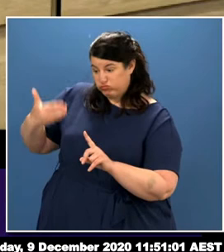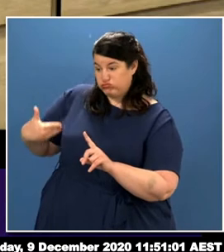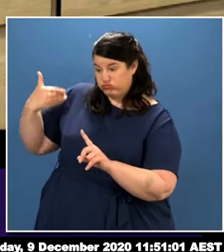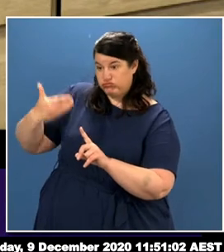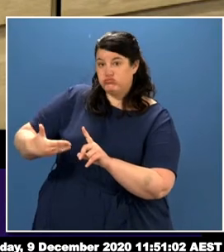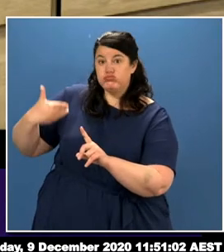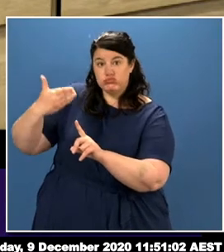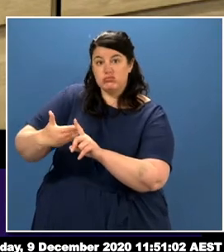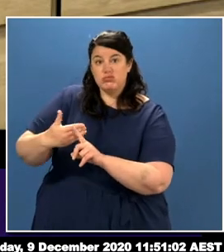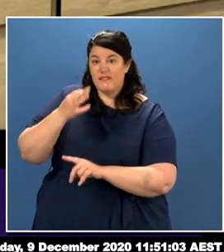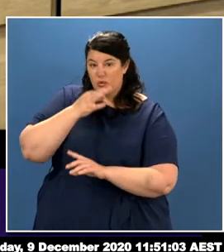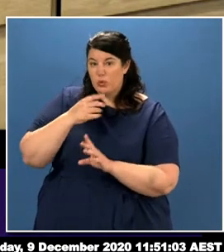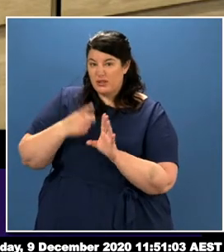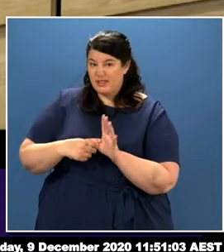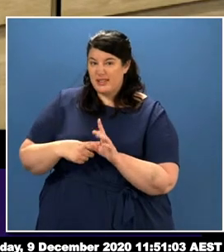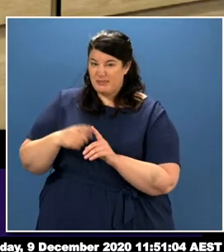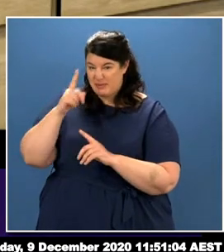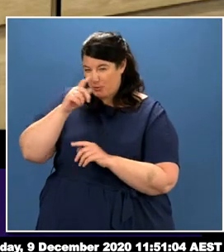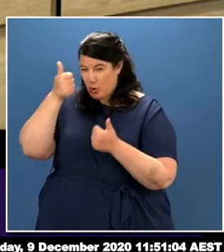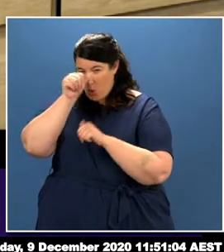years, people knew me.